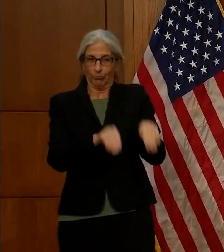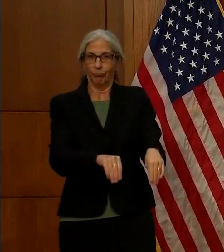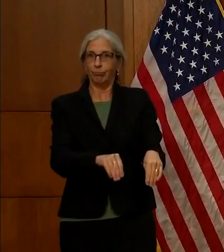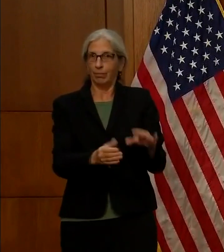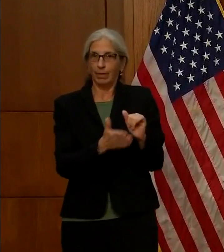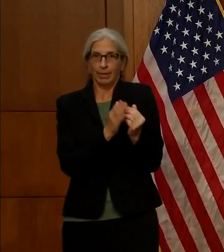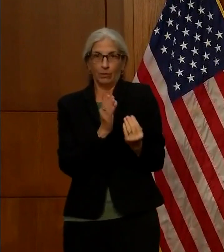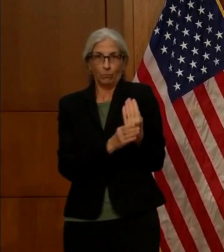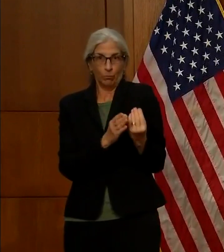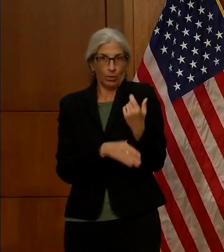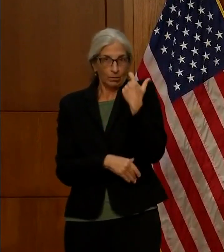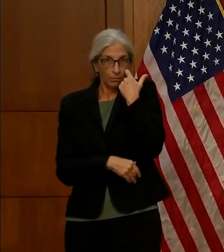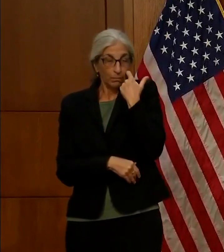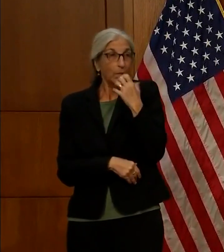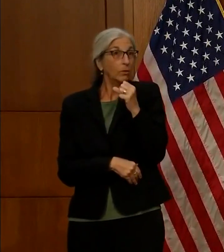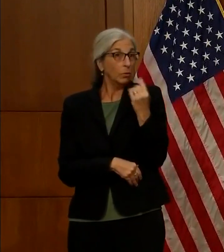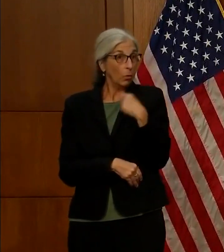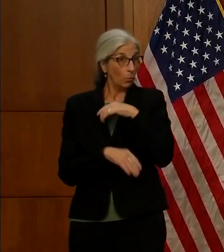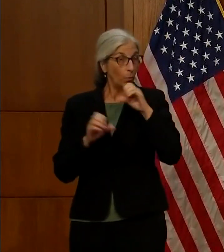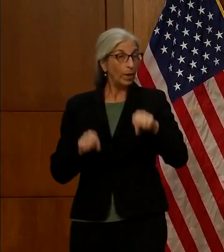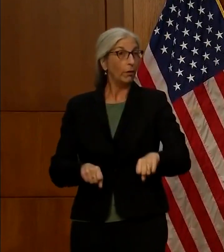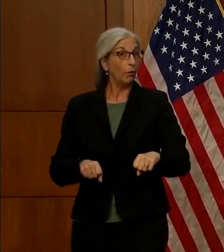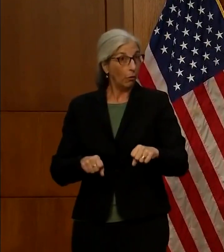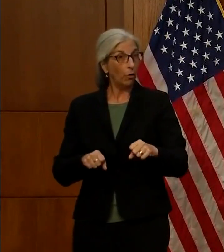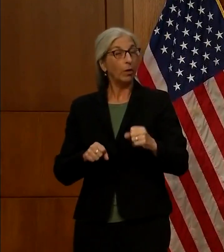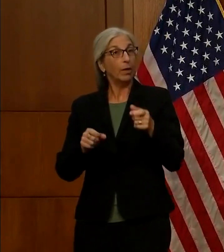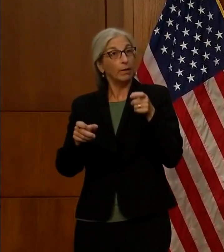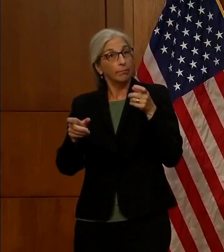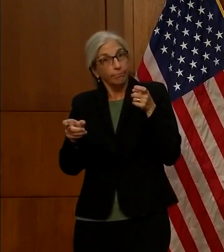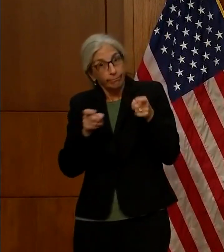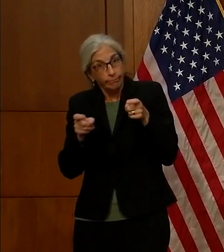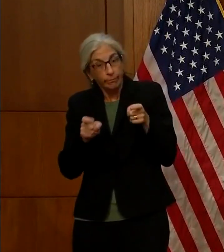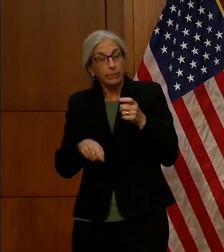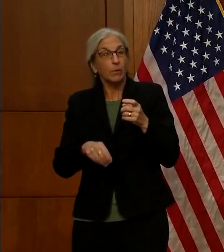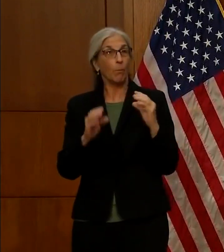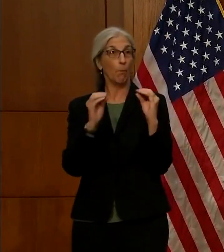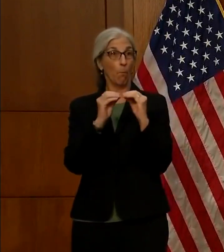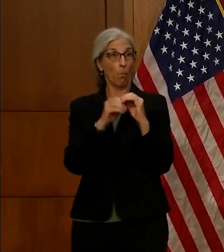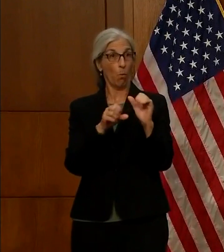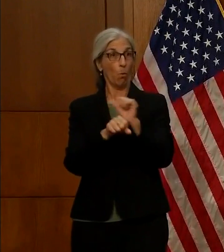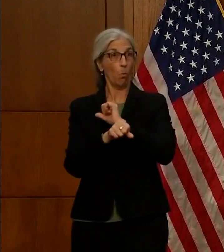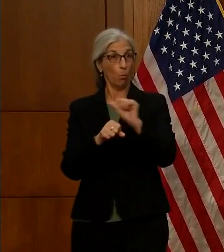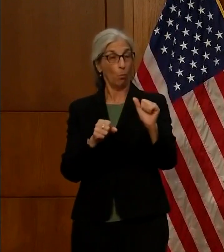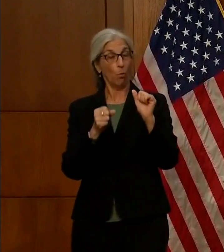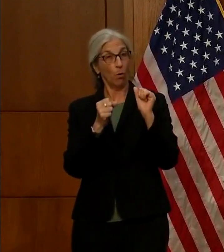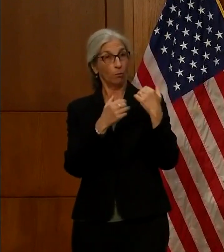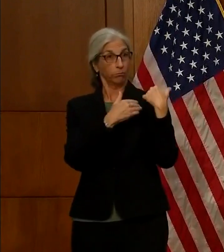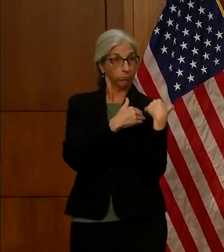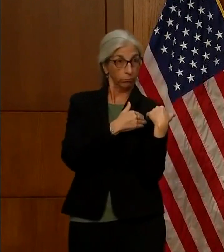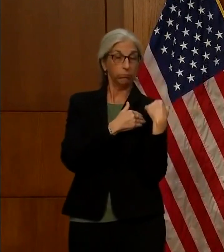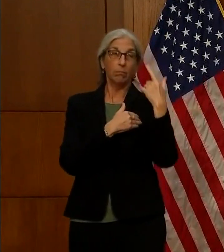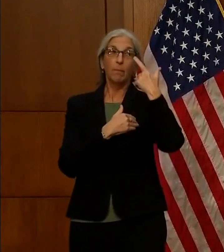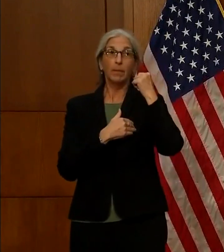JUST ACTUALLY RECENTLY INSTALLED THIS SPRING- TO ENABLE US TO HANDLE THE